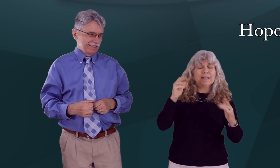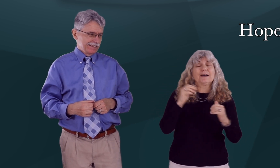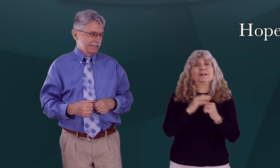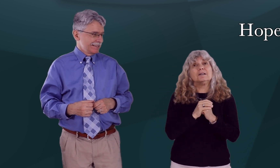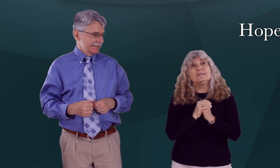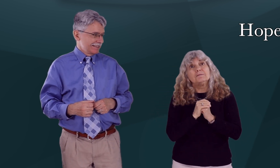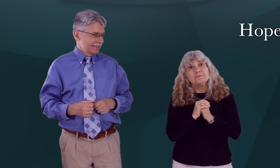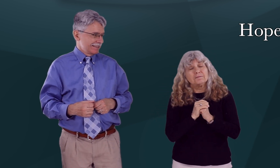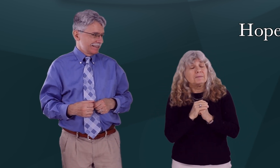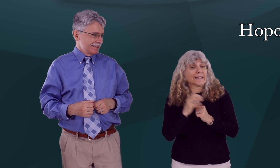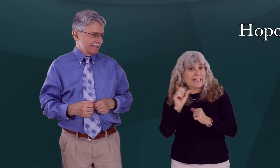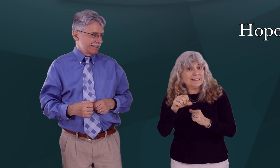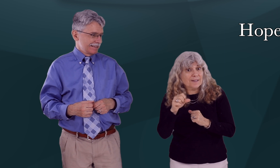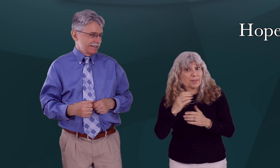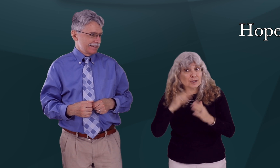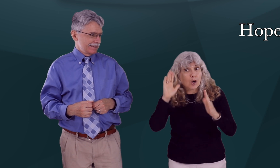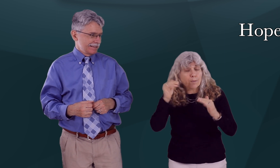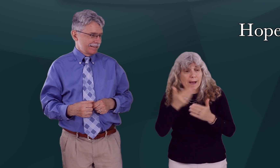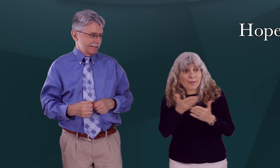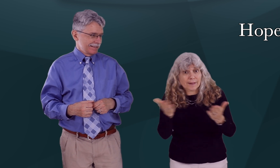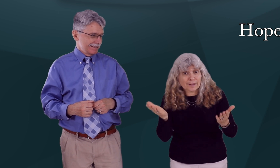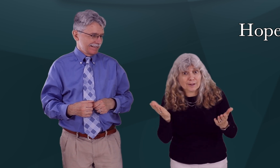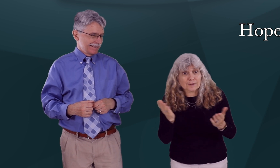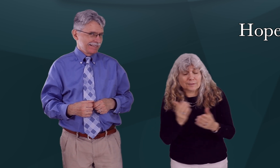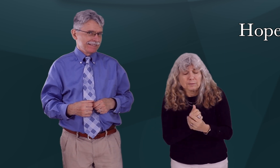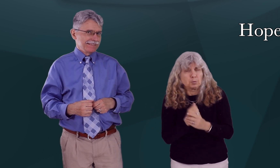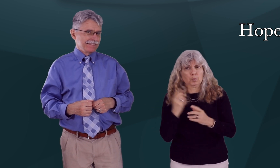Yes. There is hope out there.